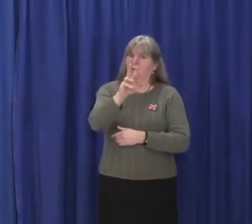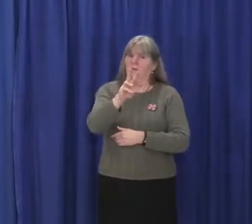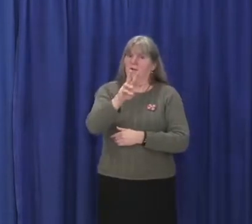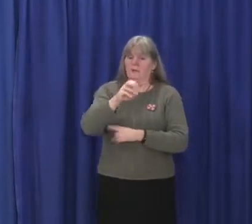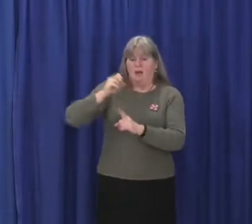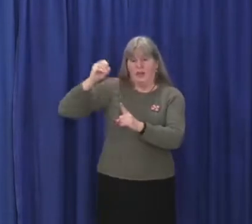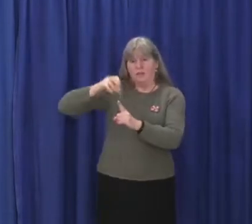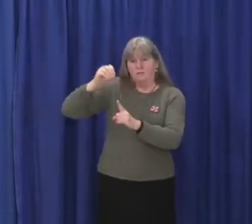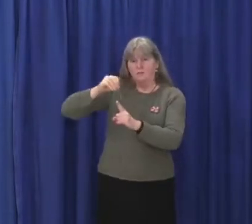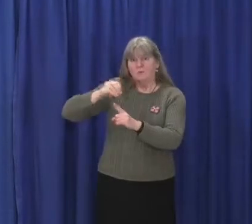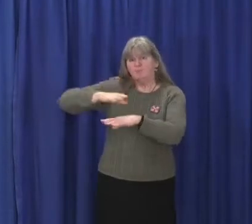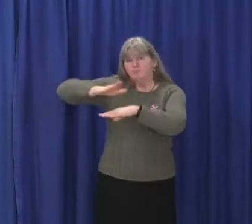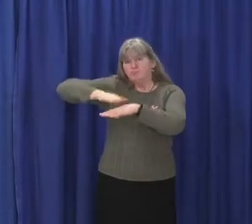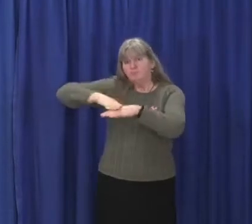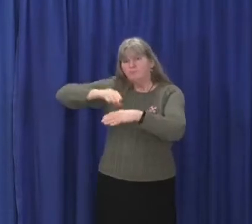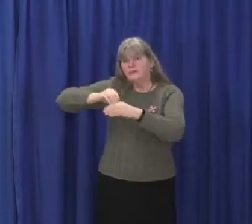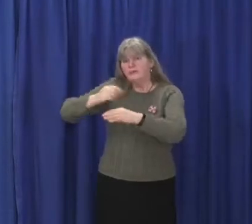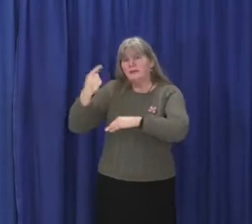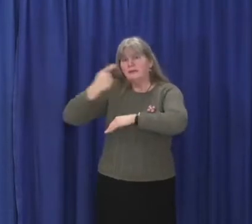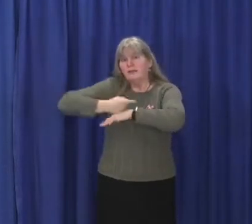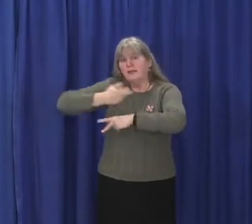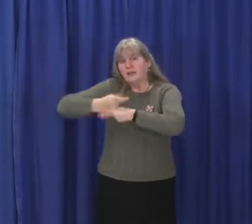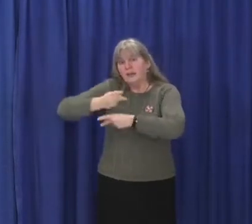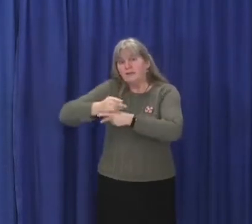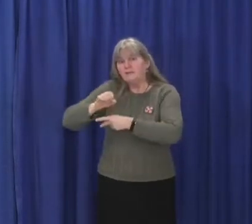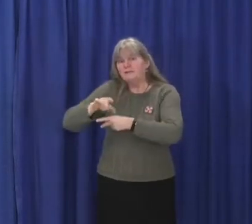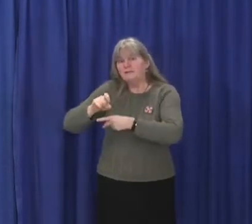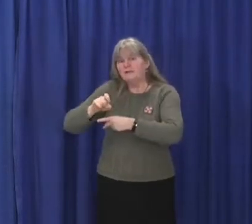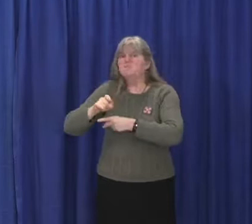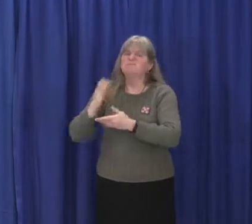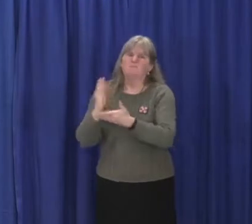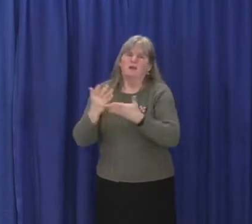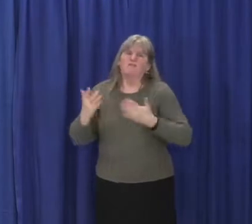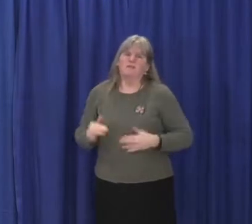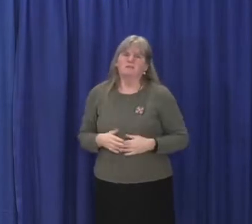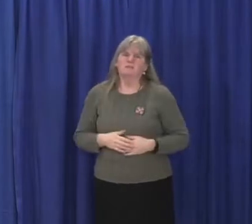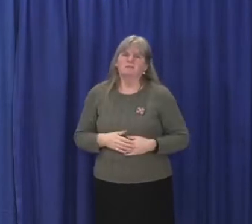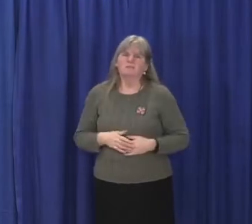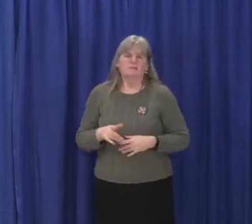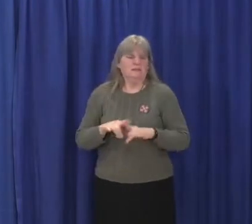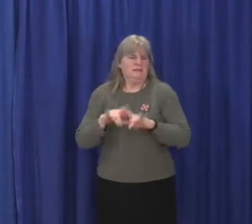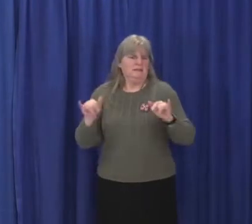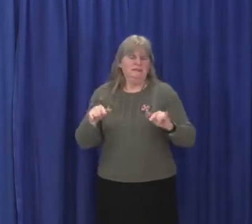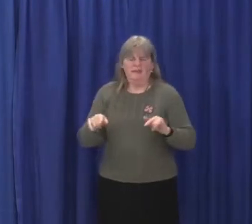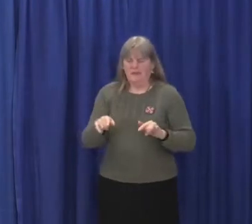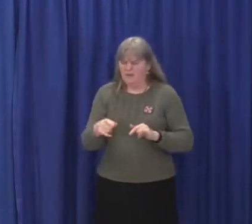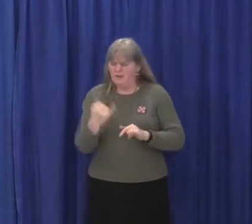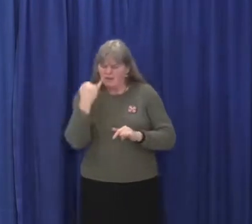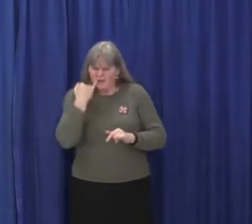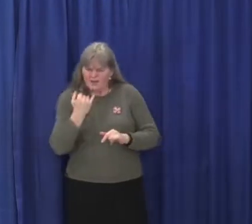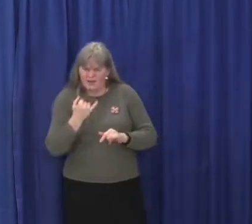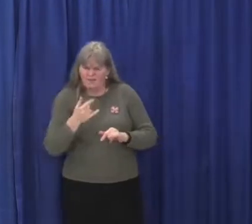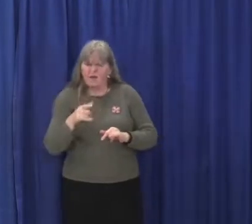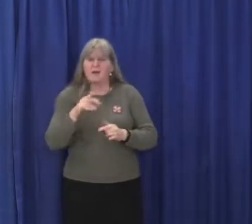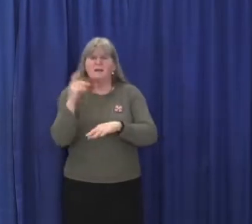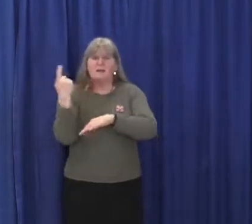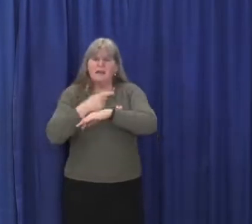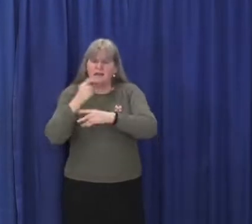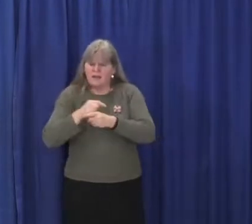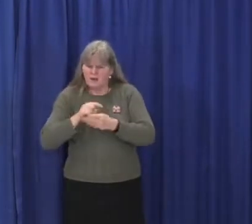The program-- the programs like schools will report to YCDC when attendance rates are below average